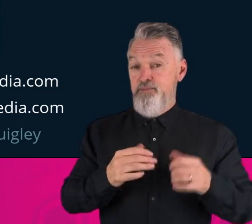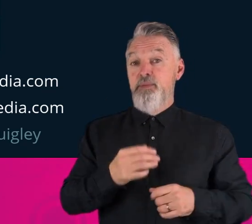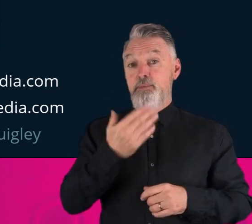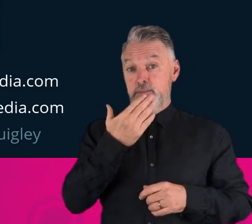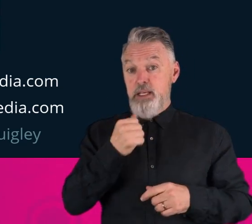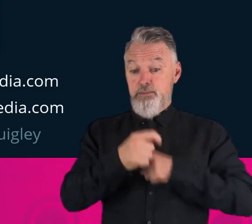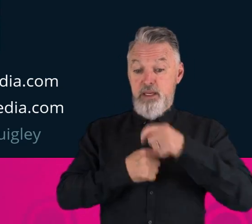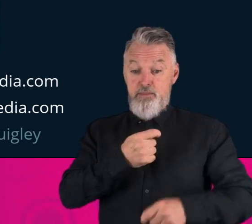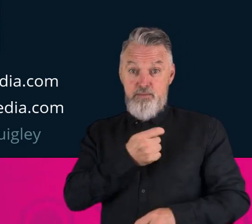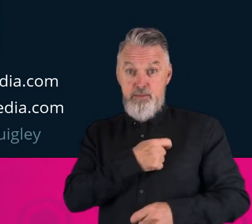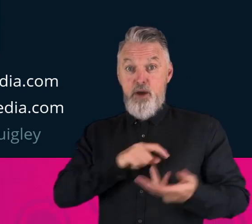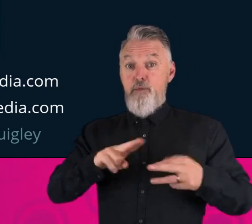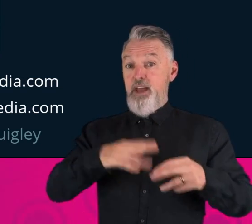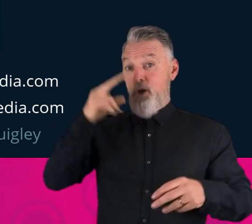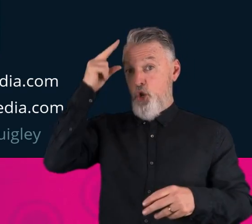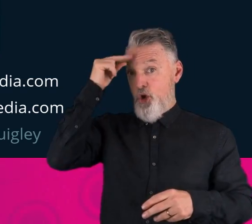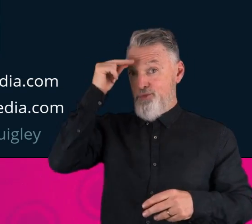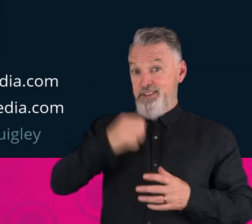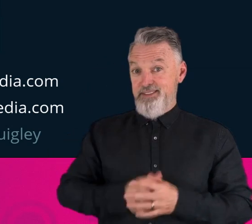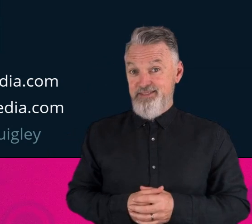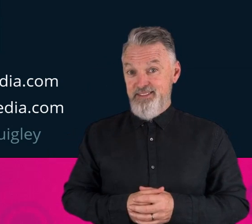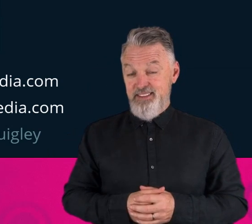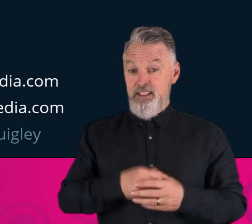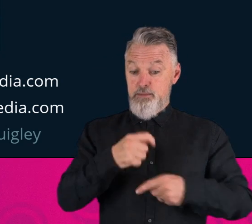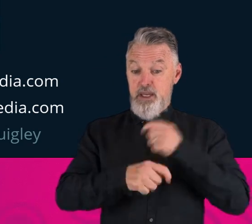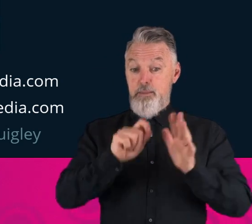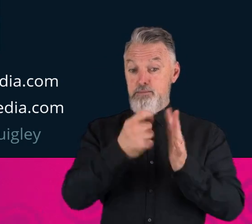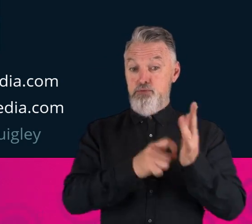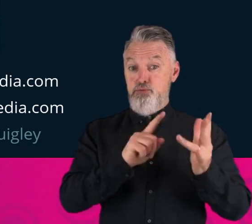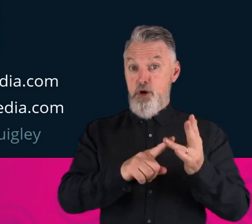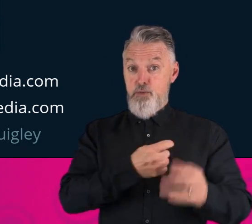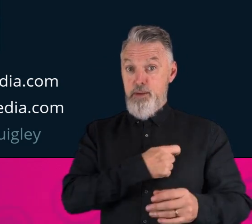and become a member of our Resource Library today. Become a Pro member to unlock the full benefits.